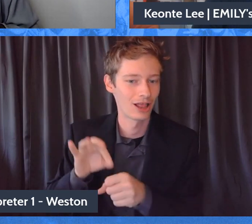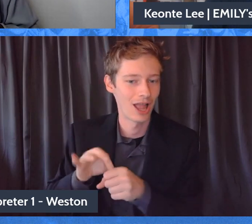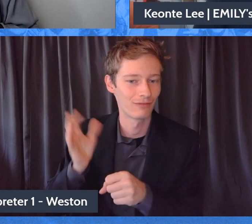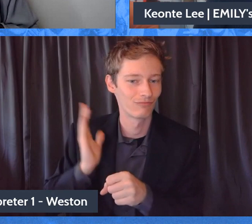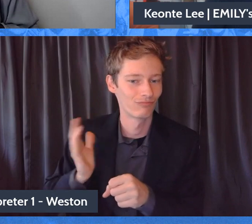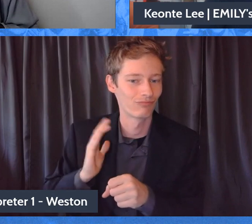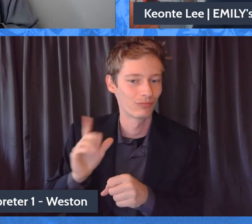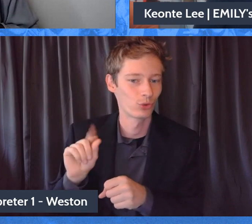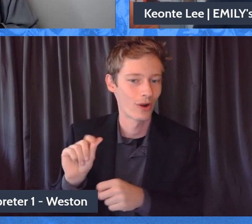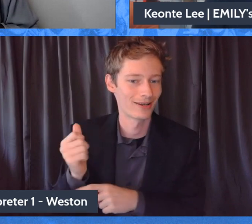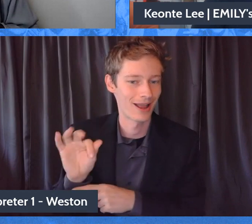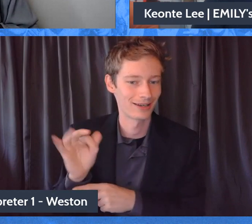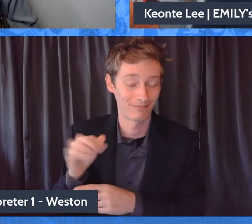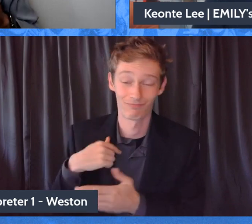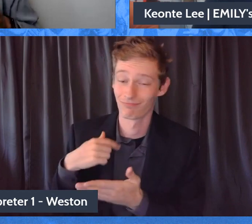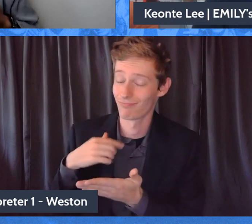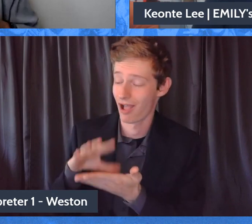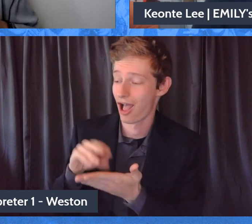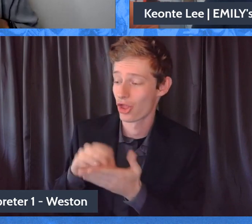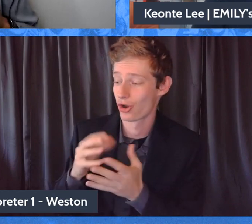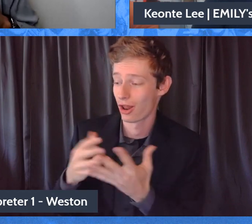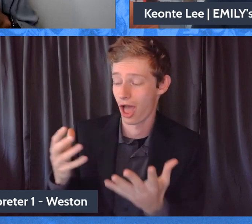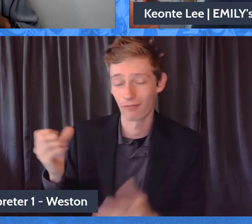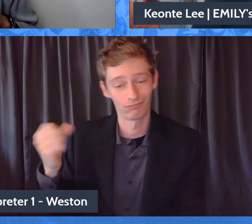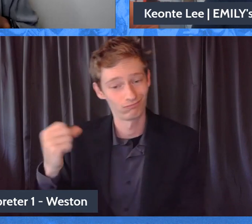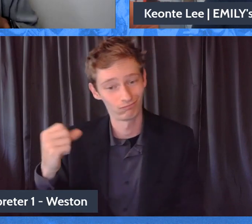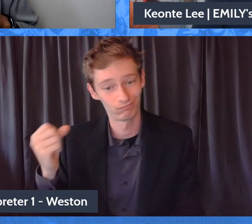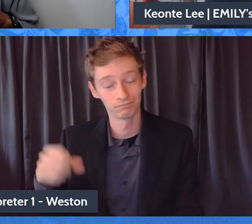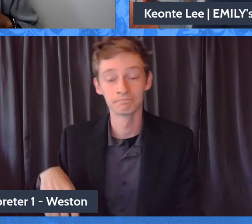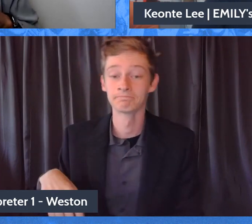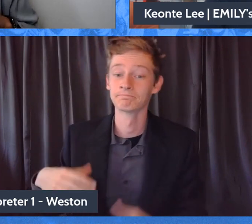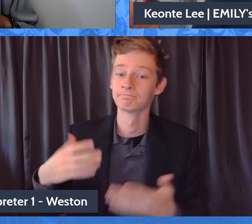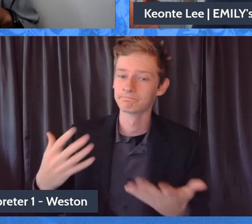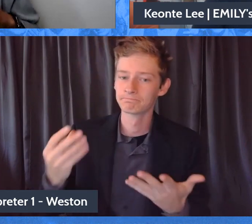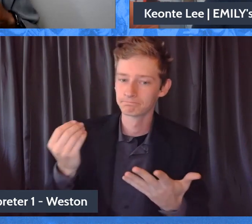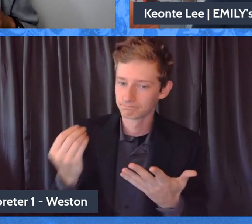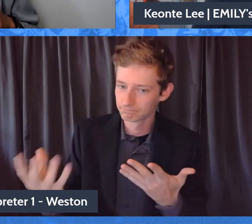Look, this is a time where activism is at an all time high,